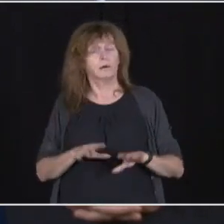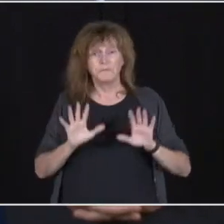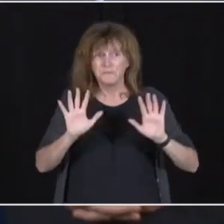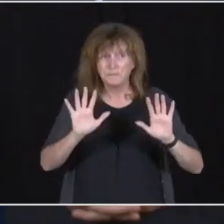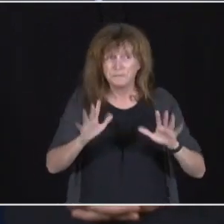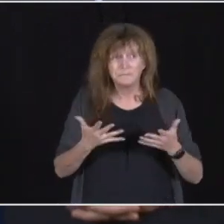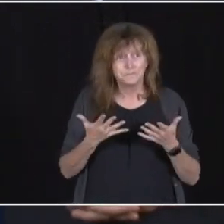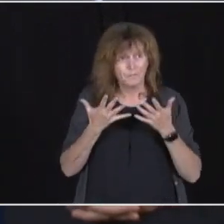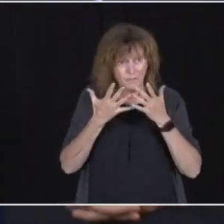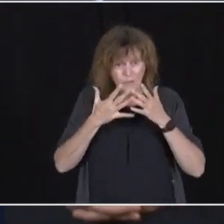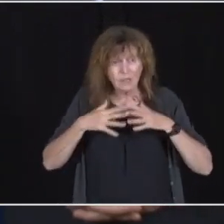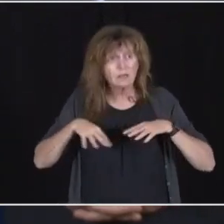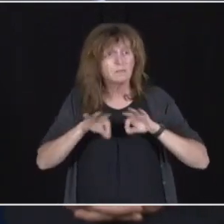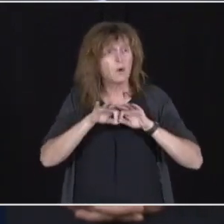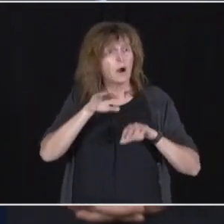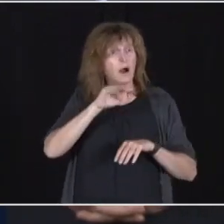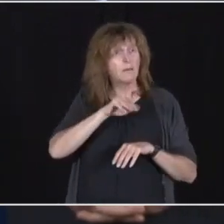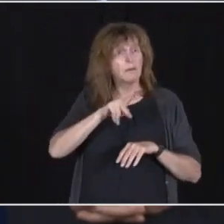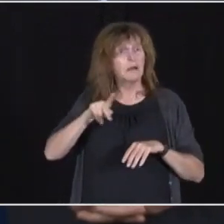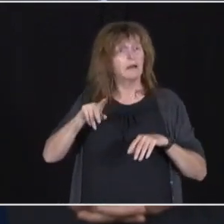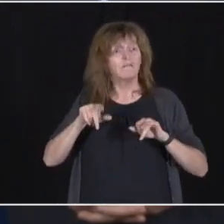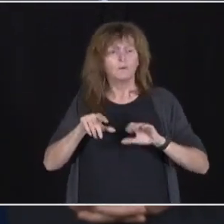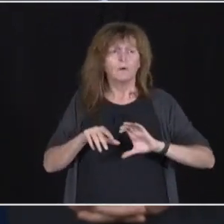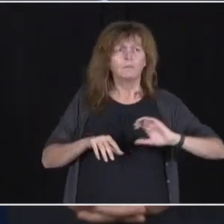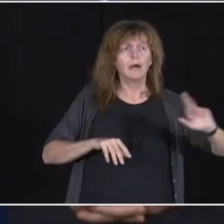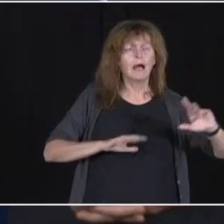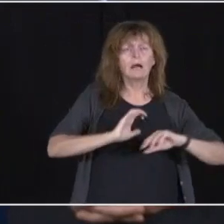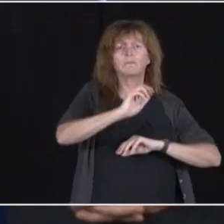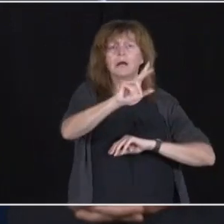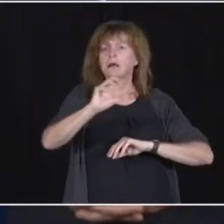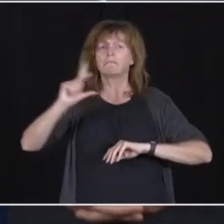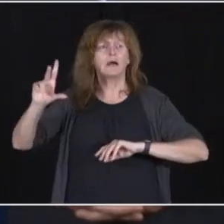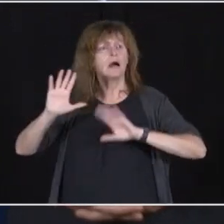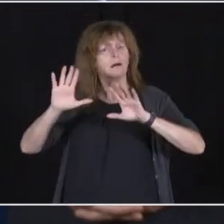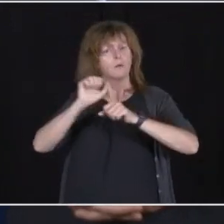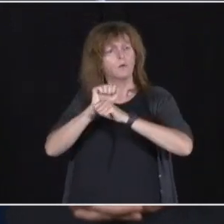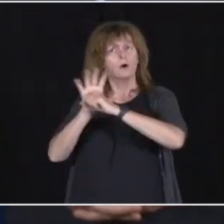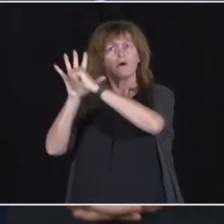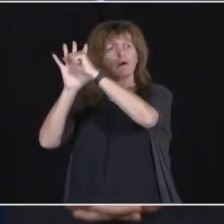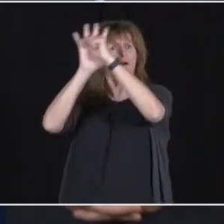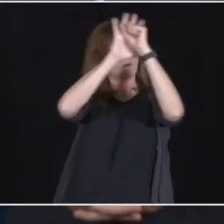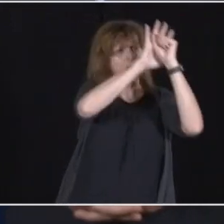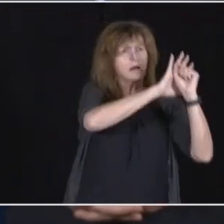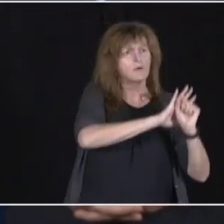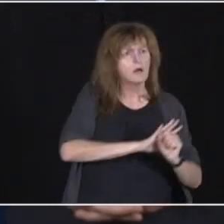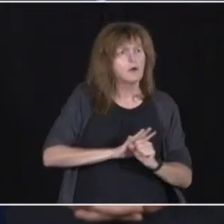Be it the NDP, Liberals, greens and independence for cooperating. So we ended up passing a lot of legislation but